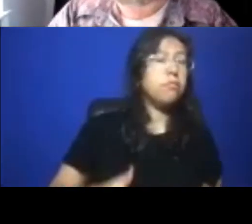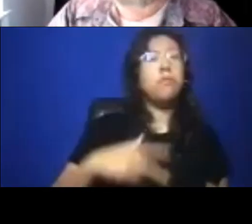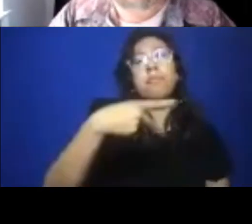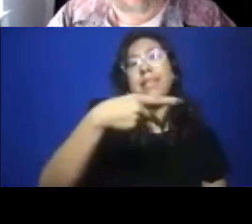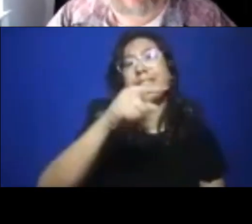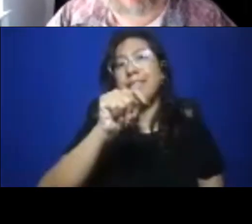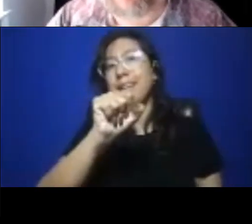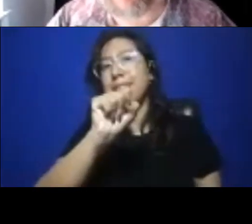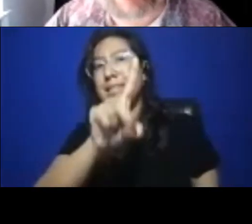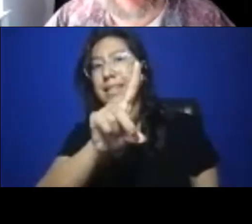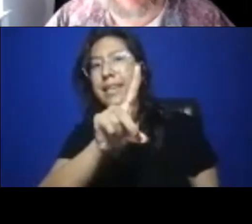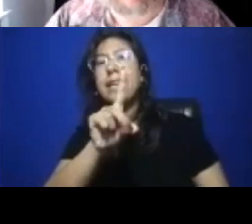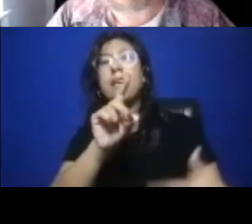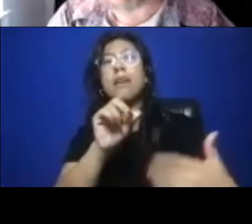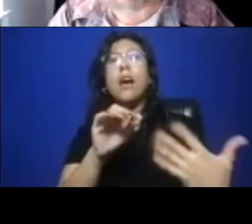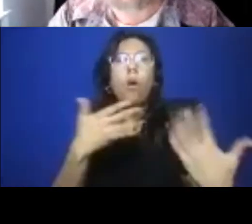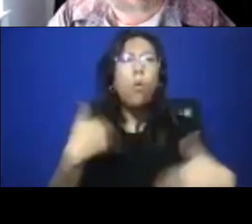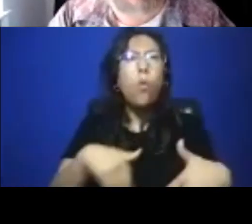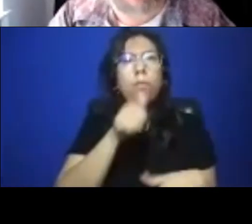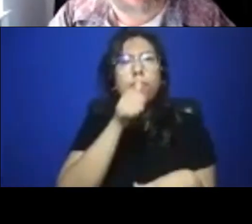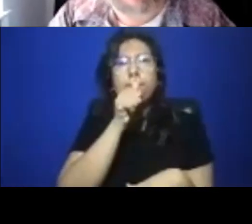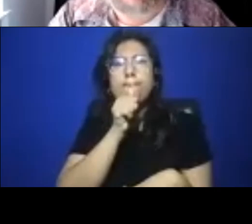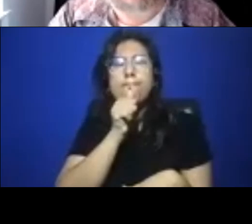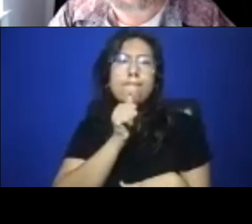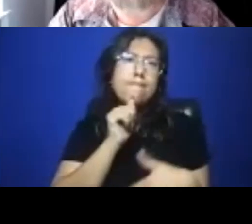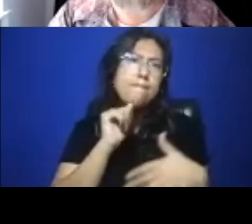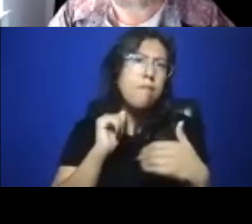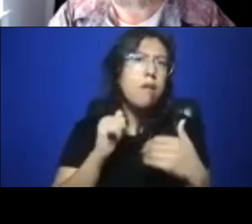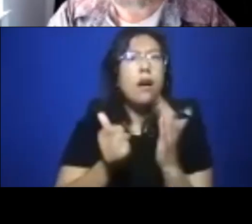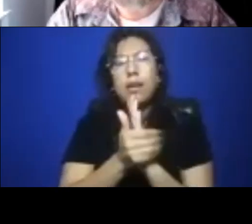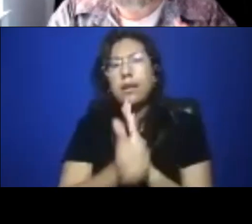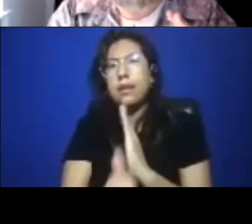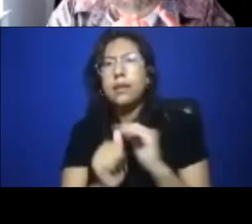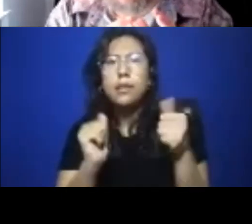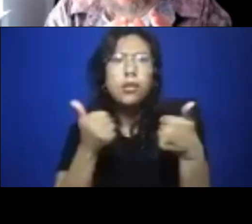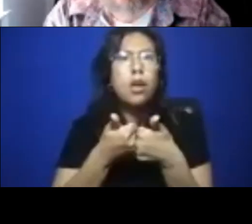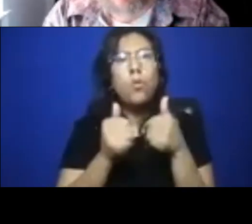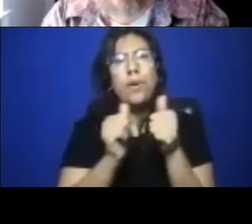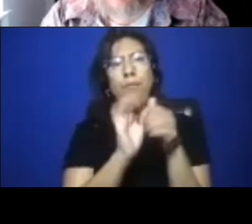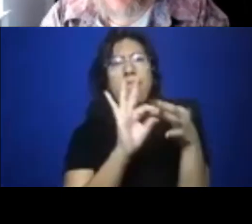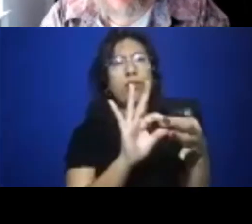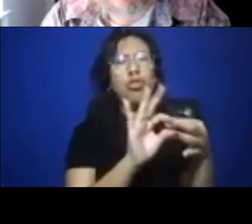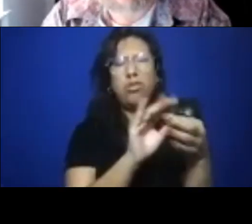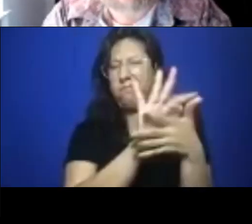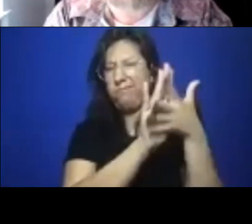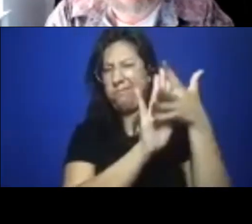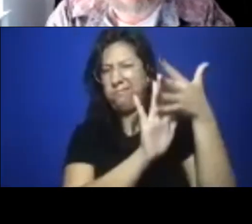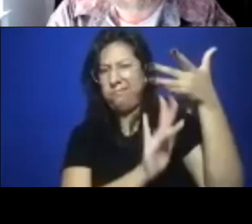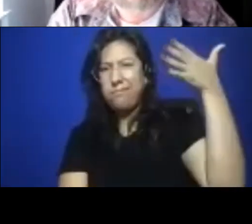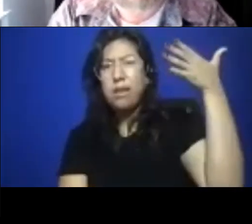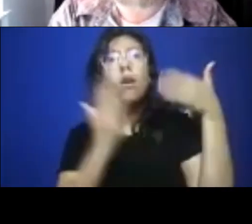challenges coping with relationships, any of those things. And I'm mentioning this because a lot of times,